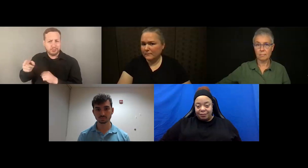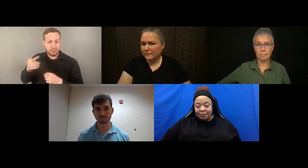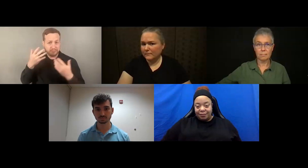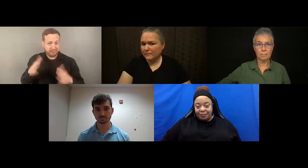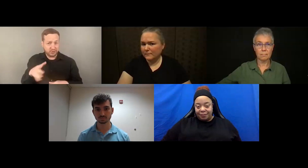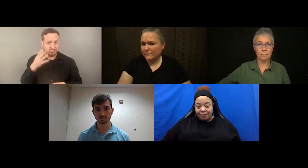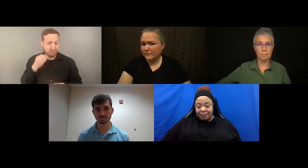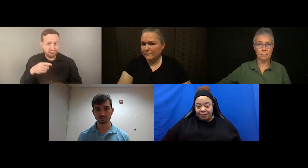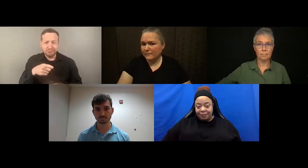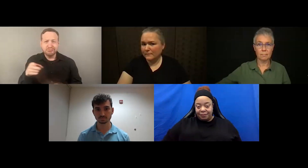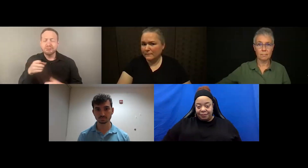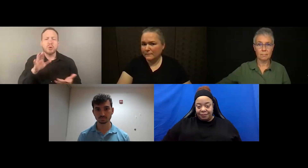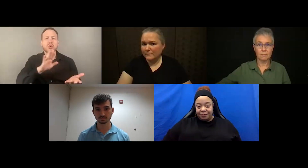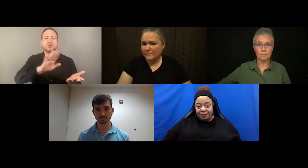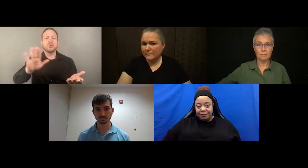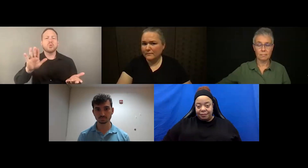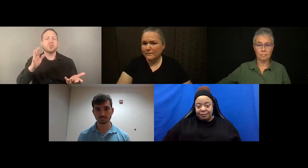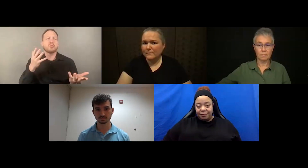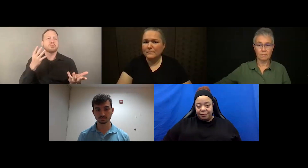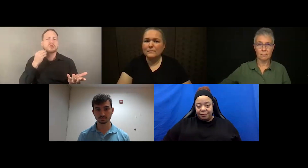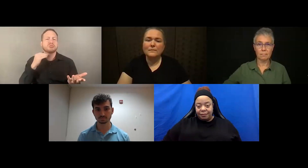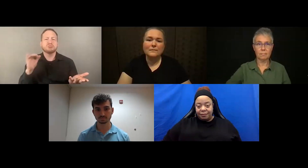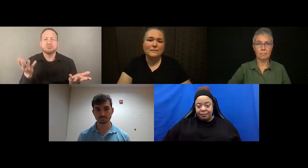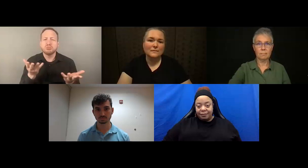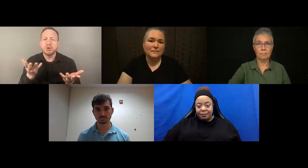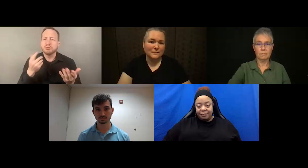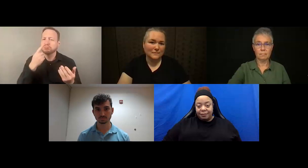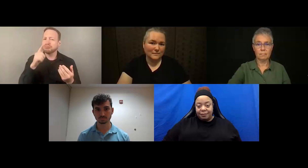terms of sign language interpreting? Have you seen it? Have you used it? What has